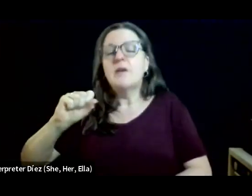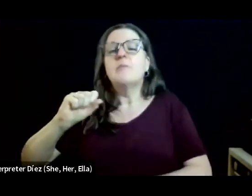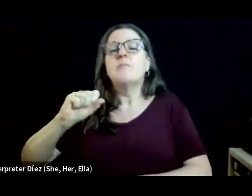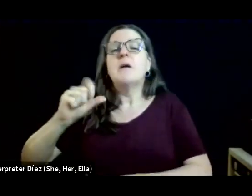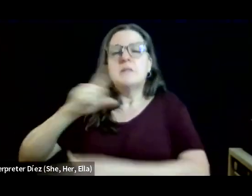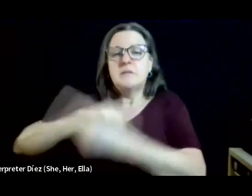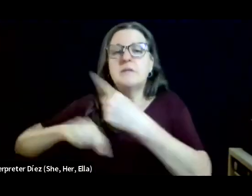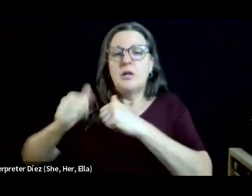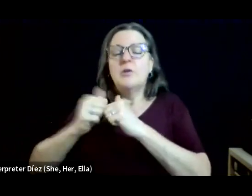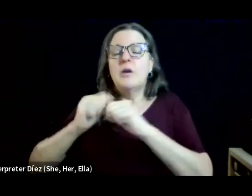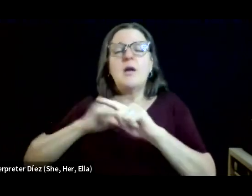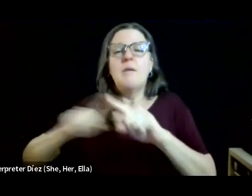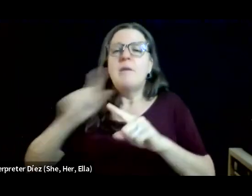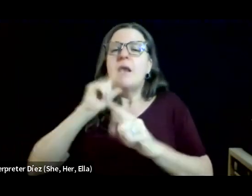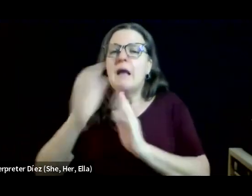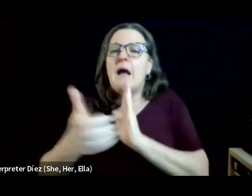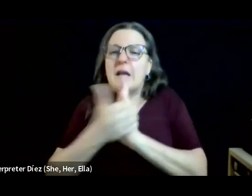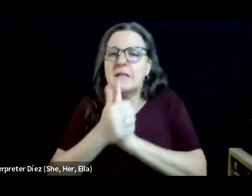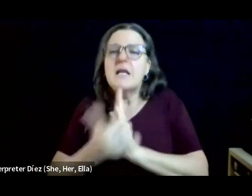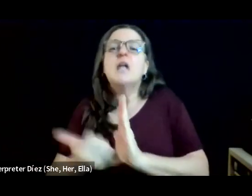Okay. Thank you. Okay.